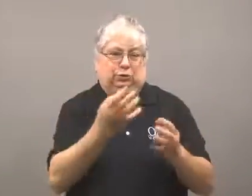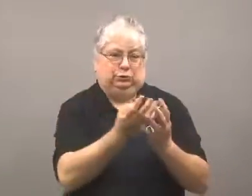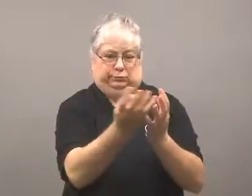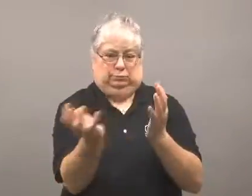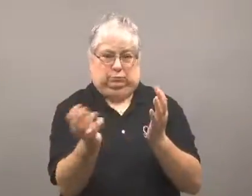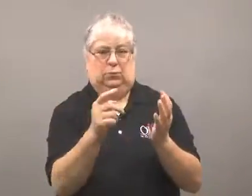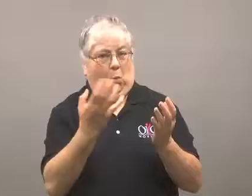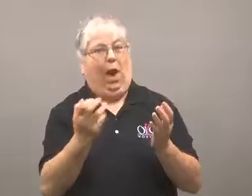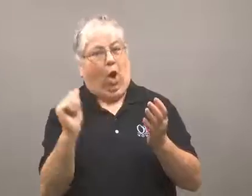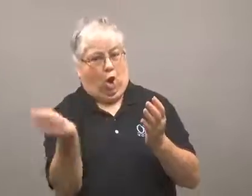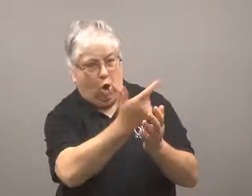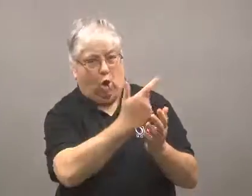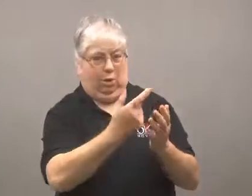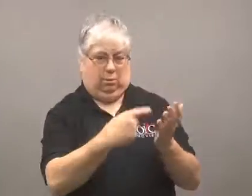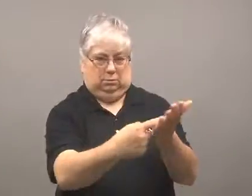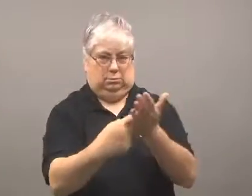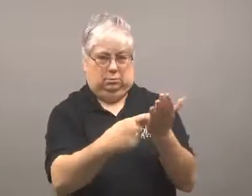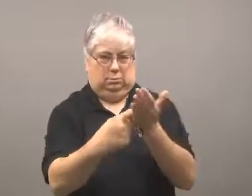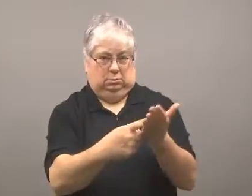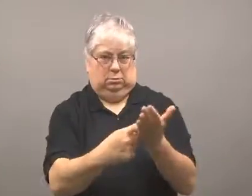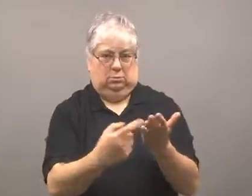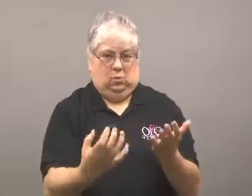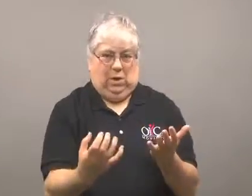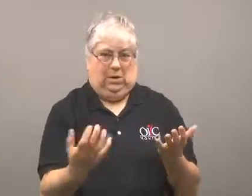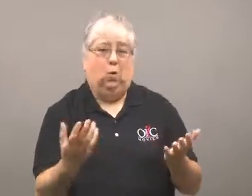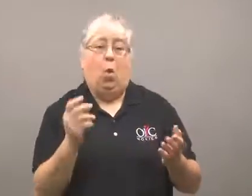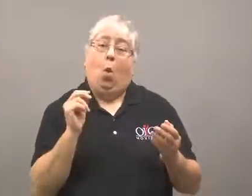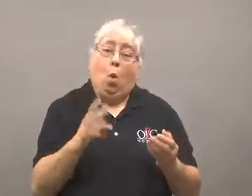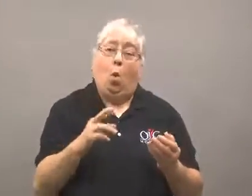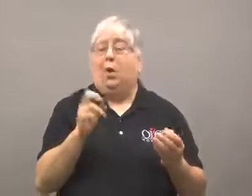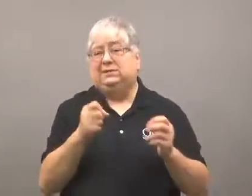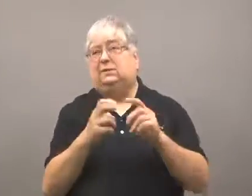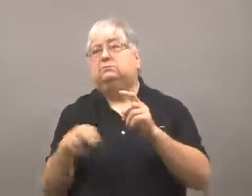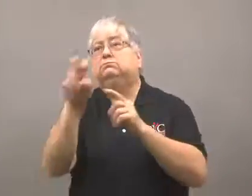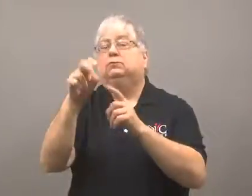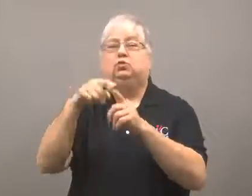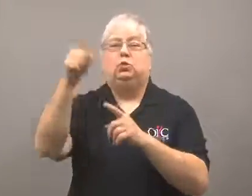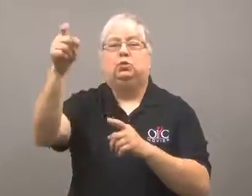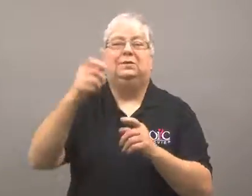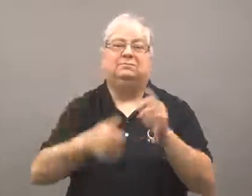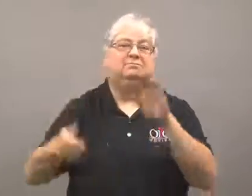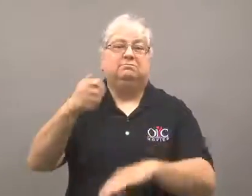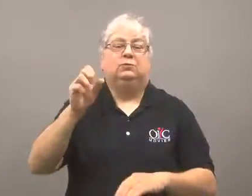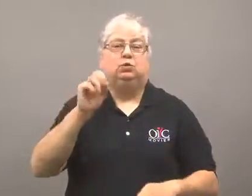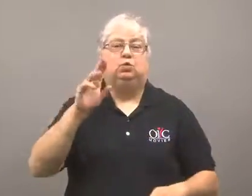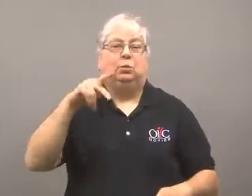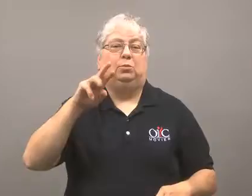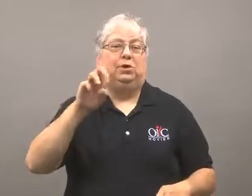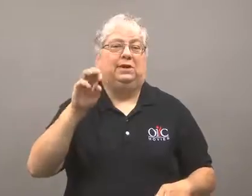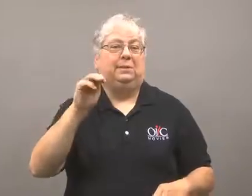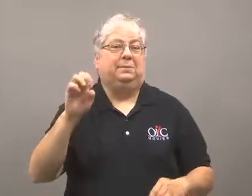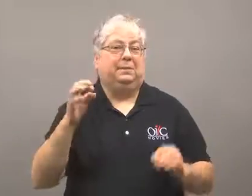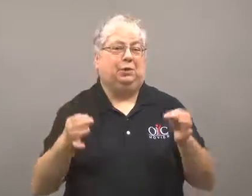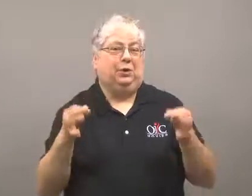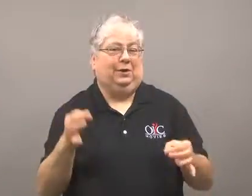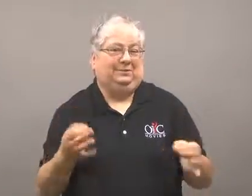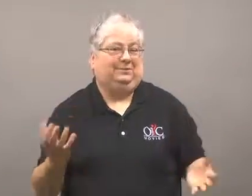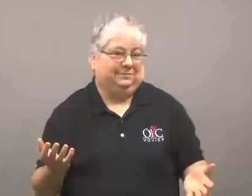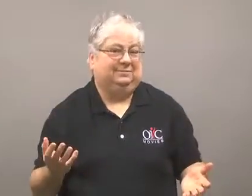The government could ask it be reviewed by all the judges in a panel. Or it could be appealed to the Supreme Court.